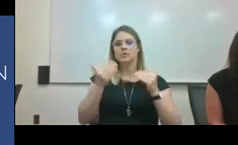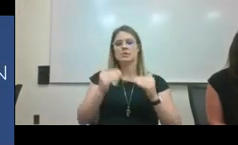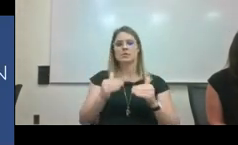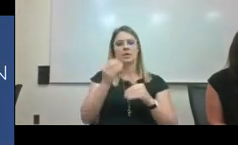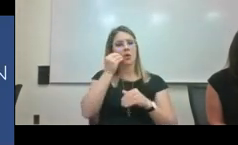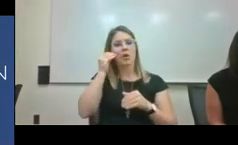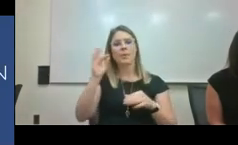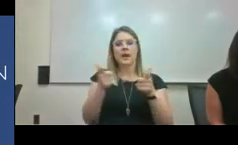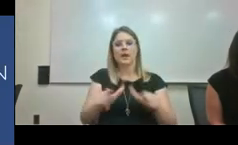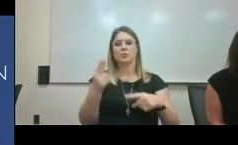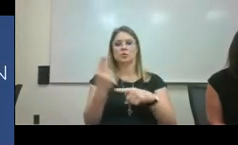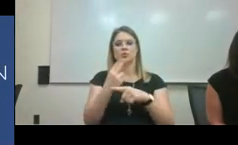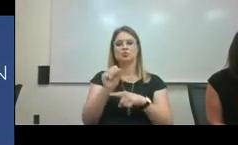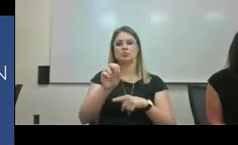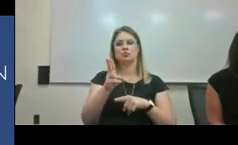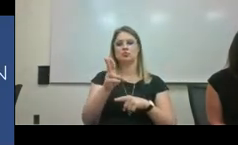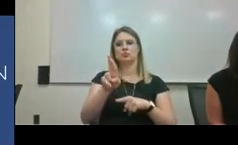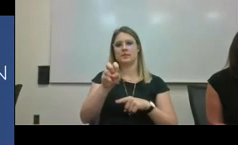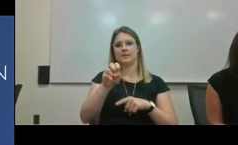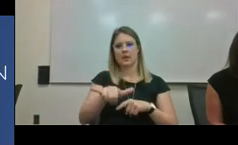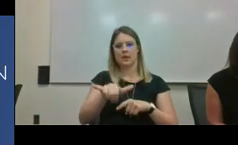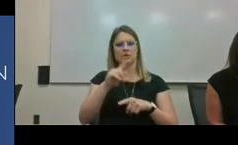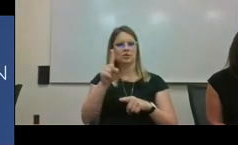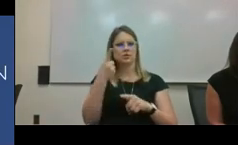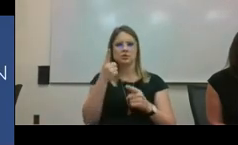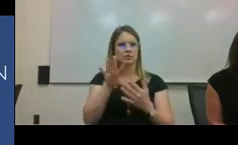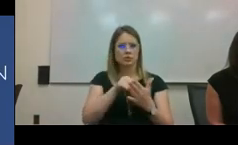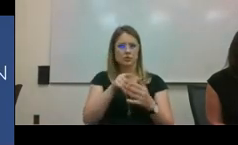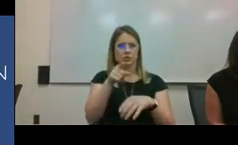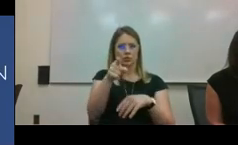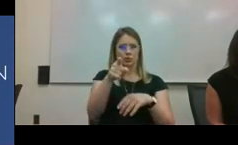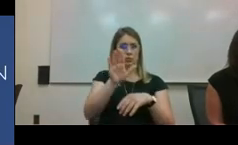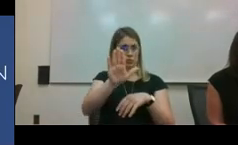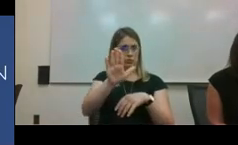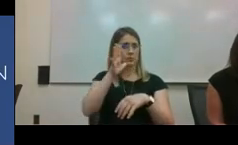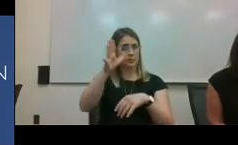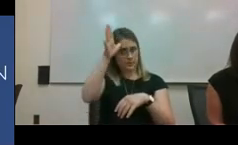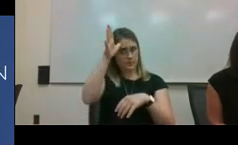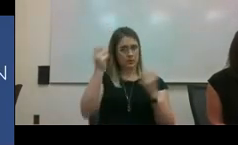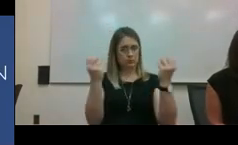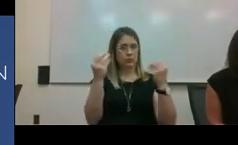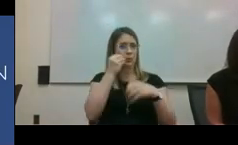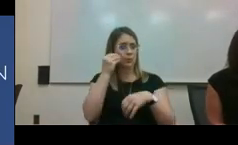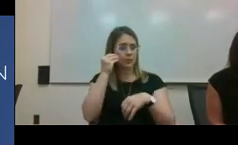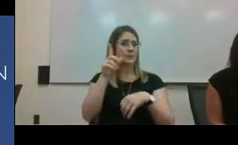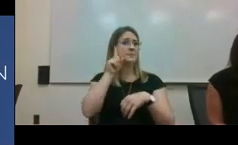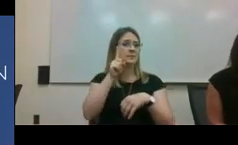so teachers to understand where they from families who had used sign language at home, do they have deaf parents or deaf relatives?